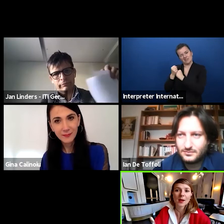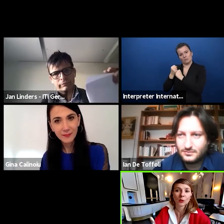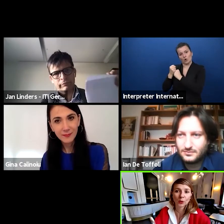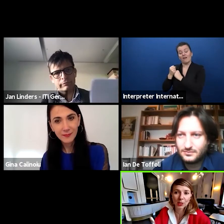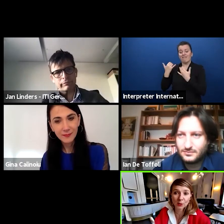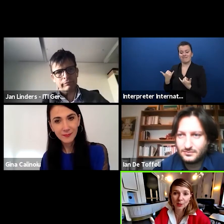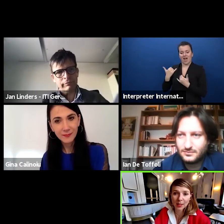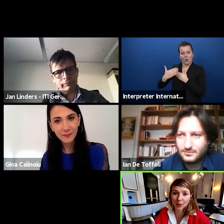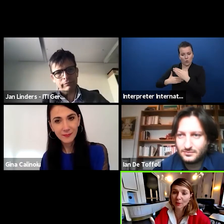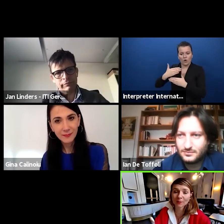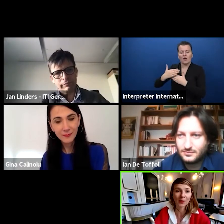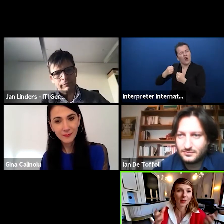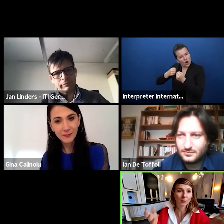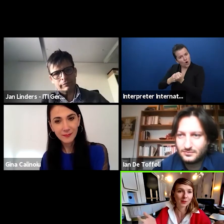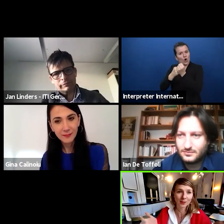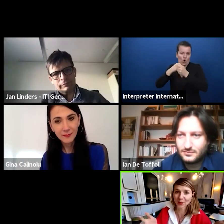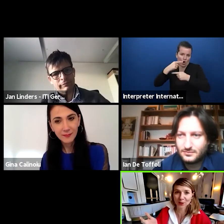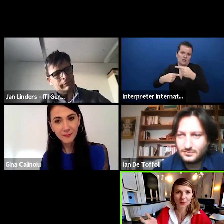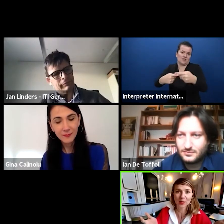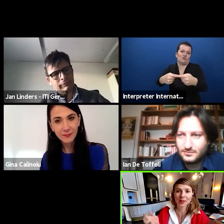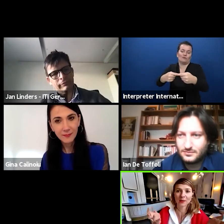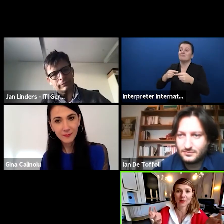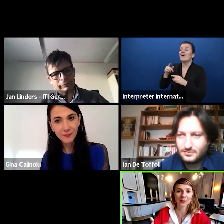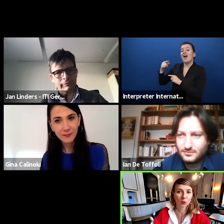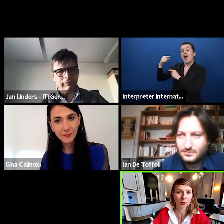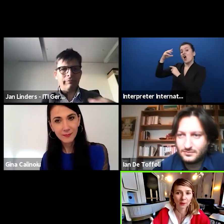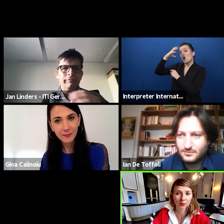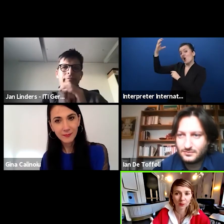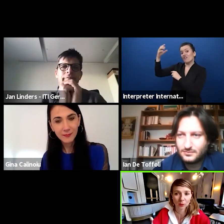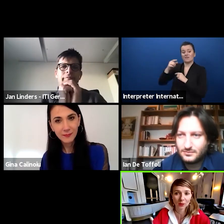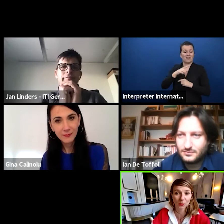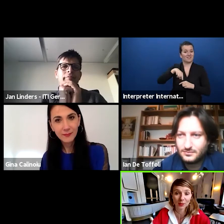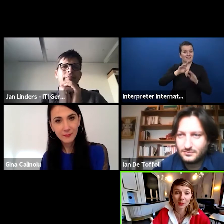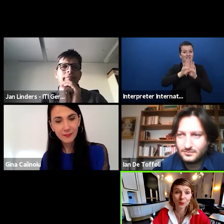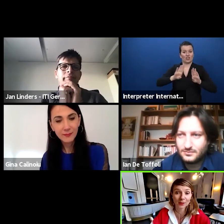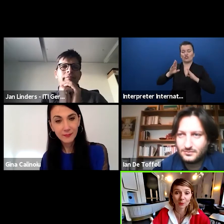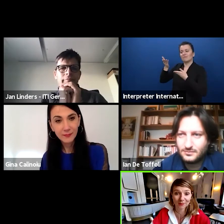to continue the dialogue and that we see each other in the next European Theatre Forum in 2021.